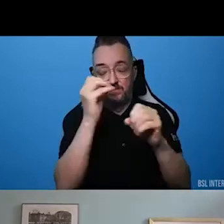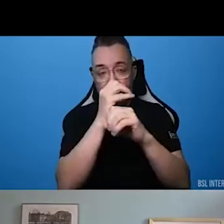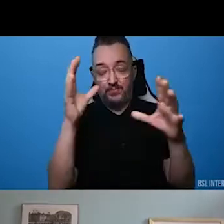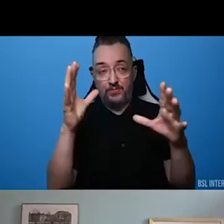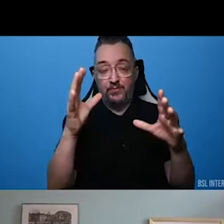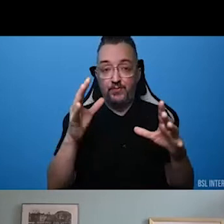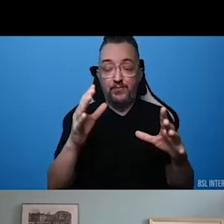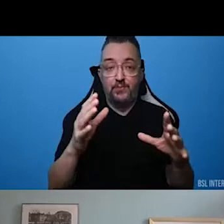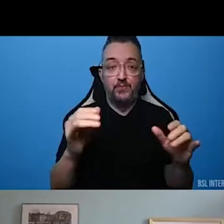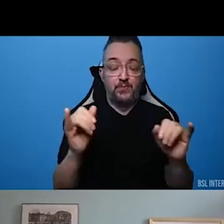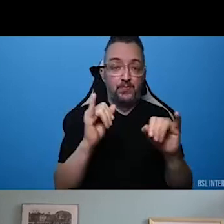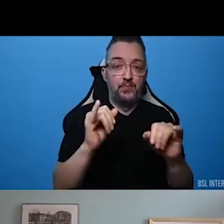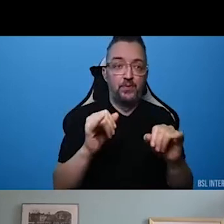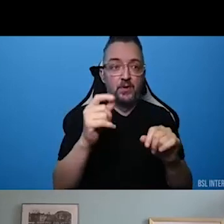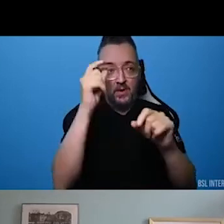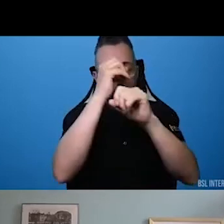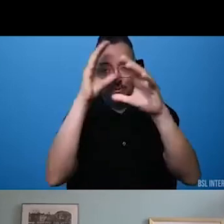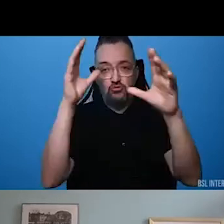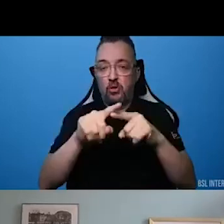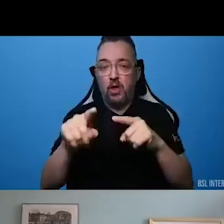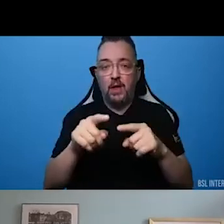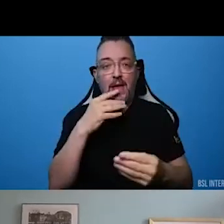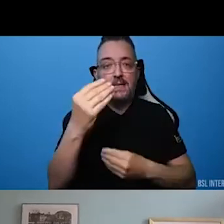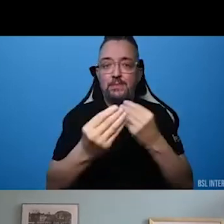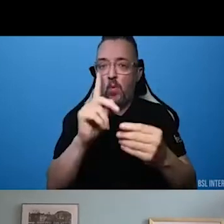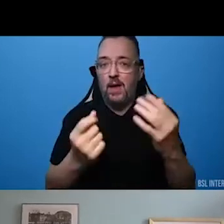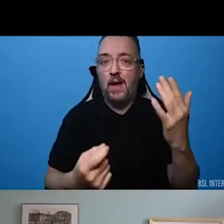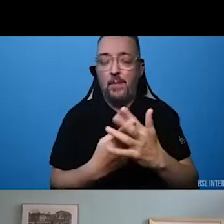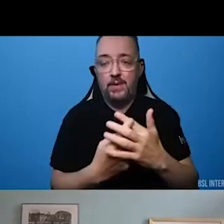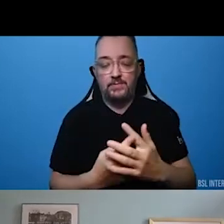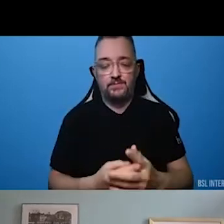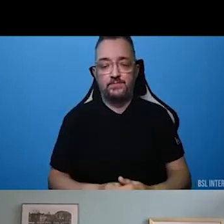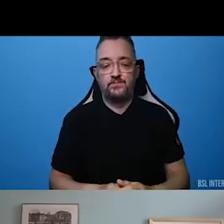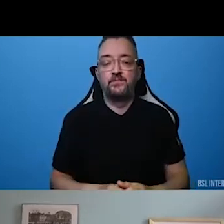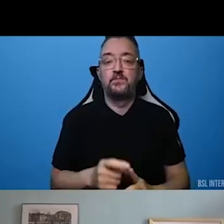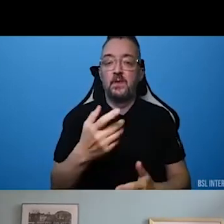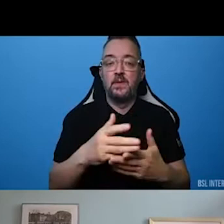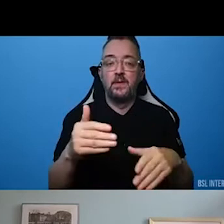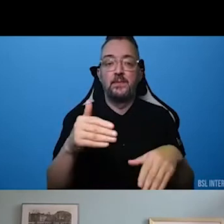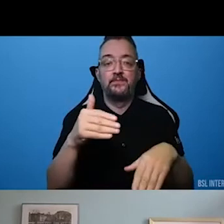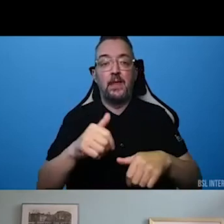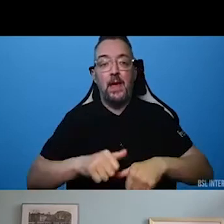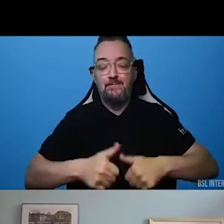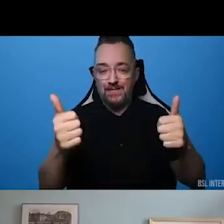that people were using to get the point across. It was an effective campaign and sugar sales dropped